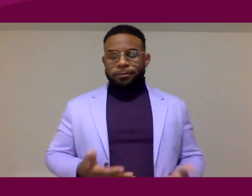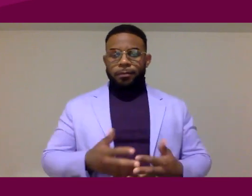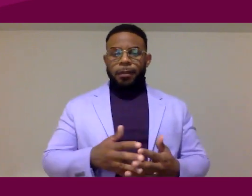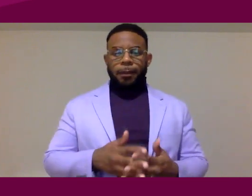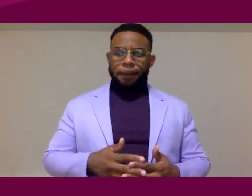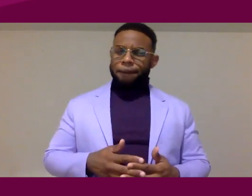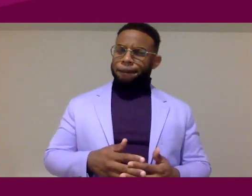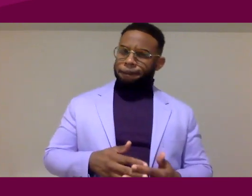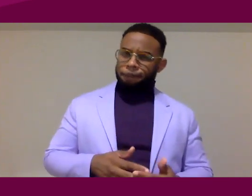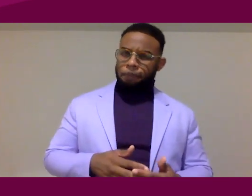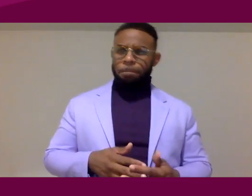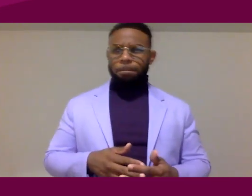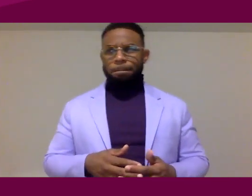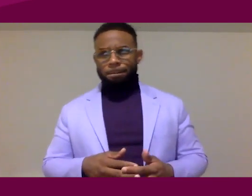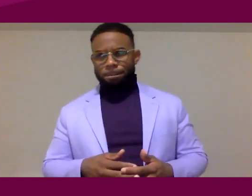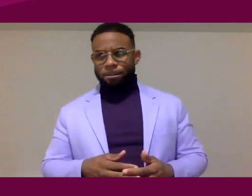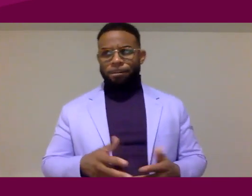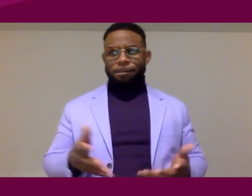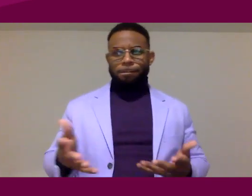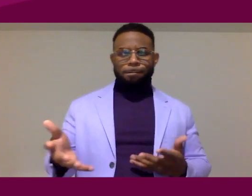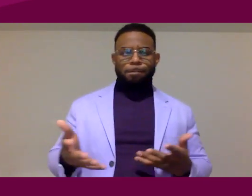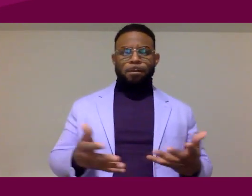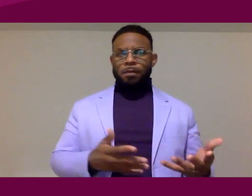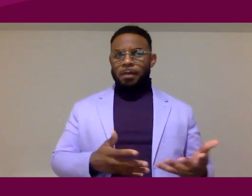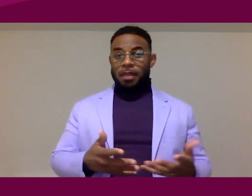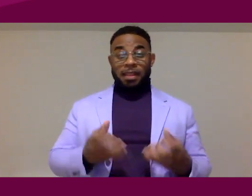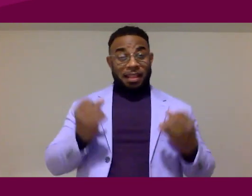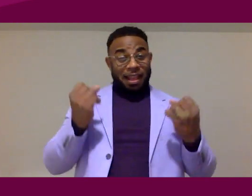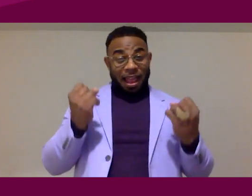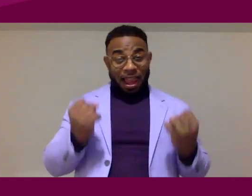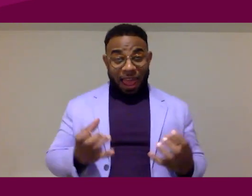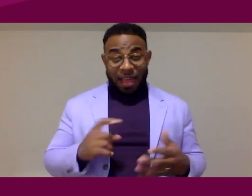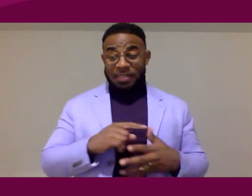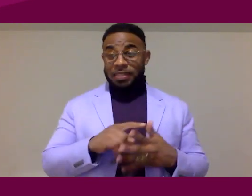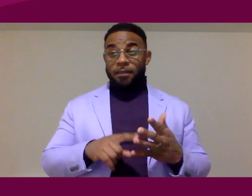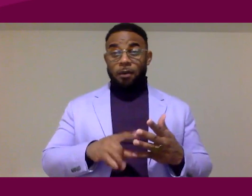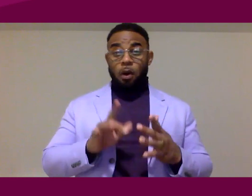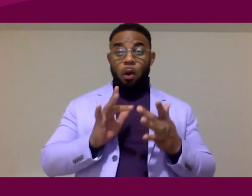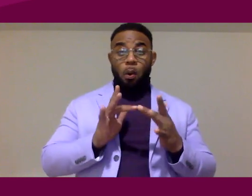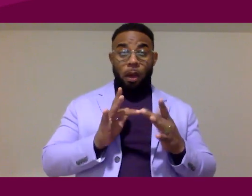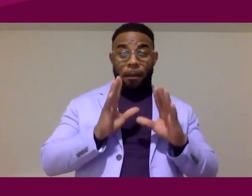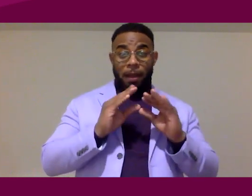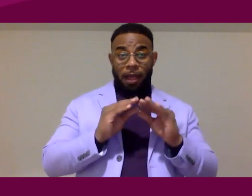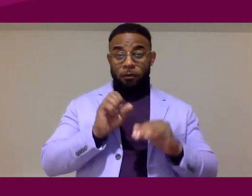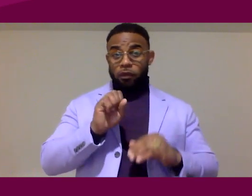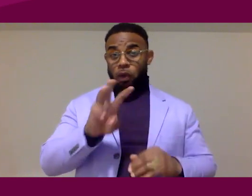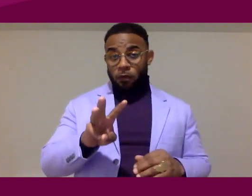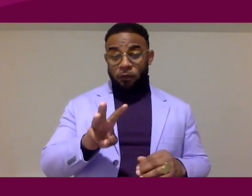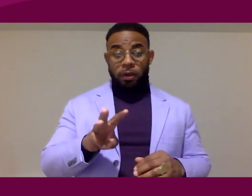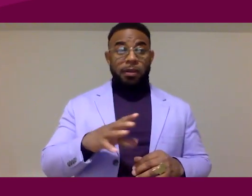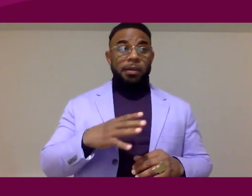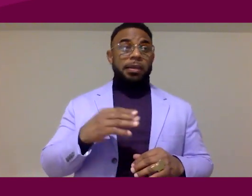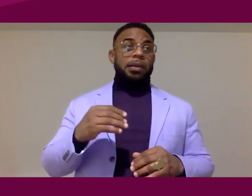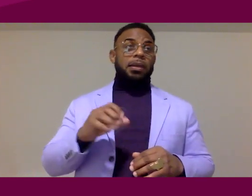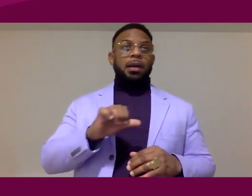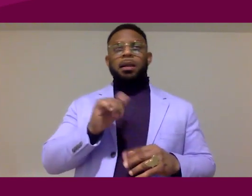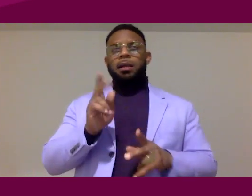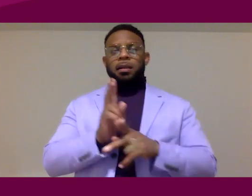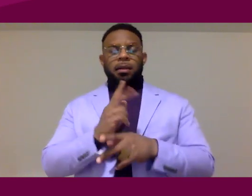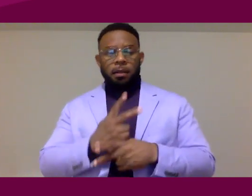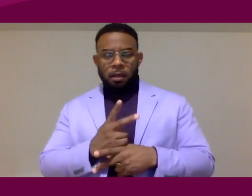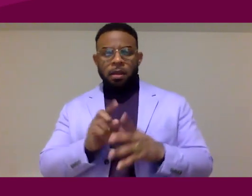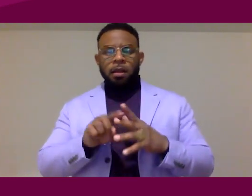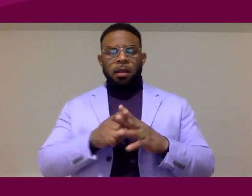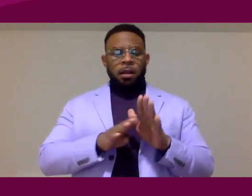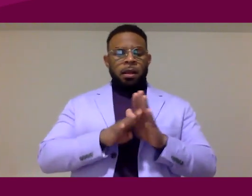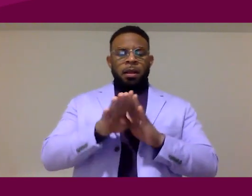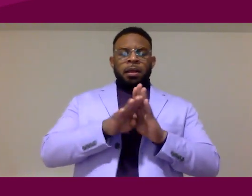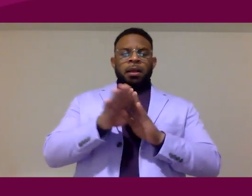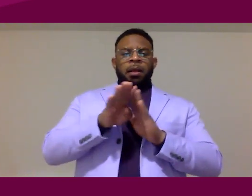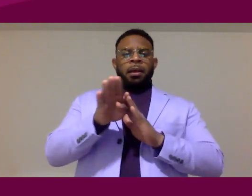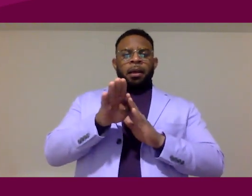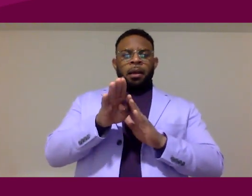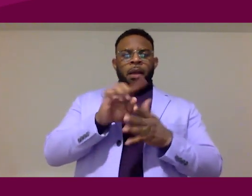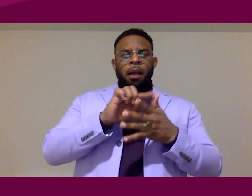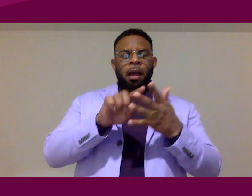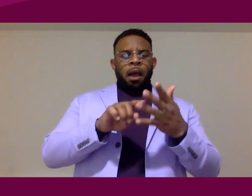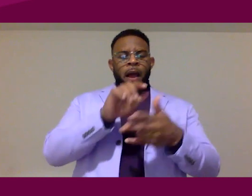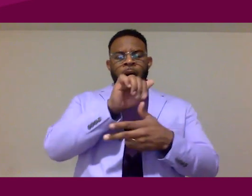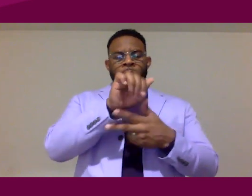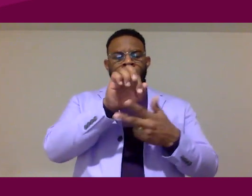And lots of web conferencing softwares and other products started developing these ASR